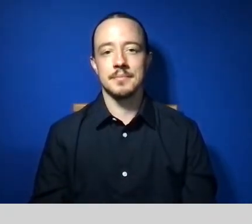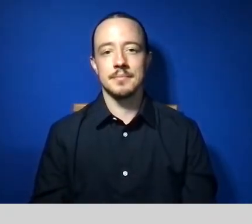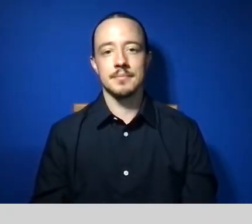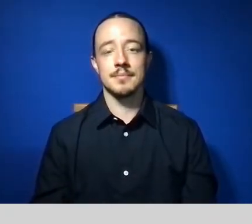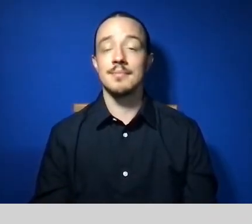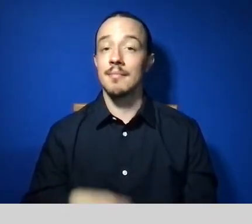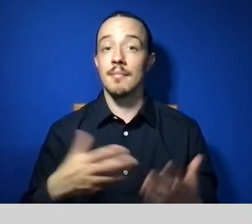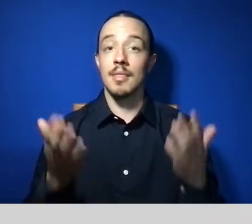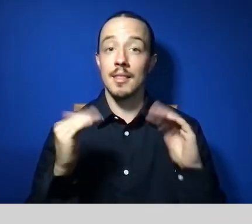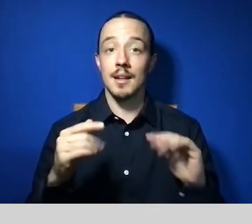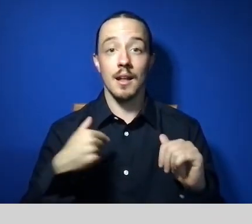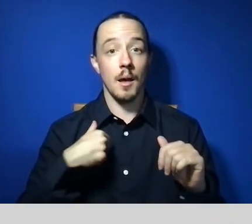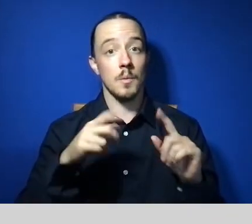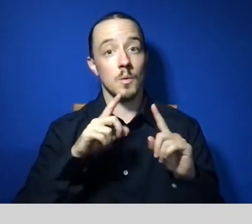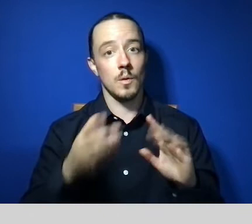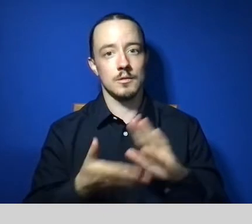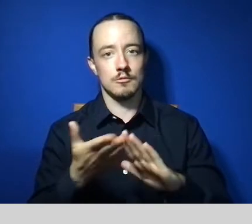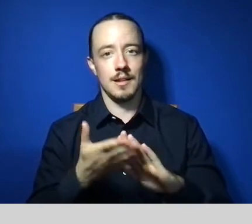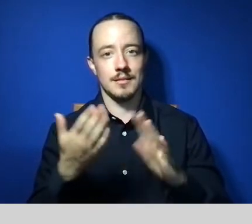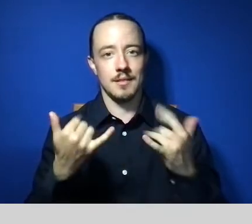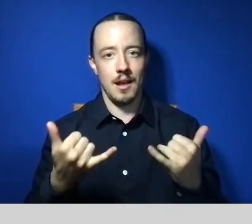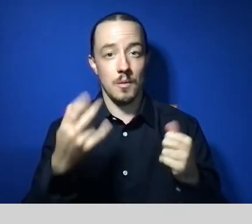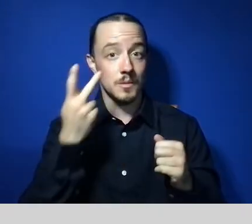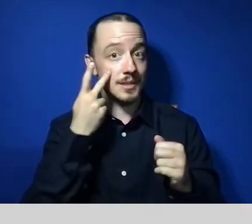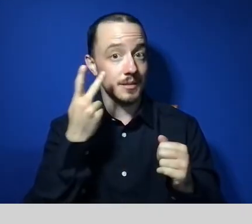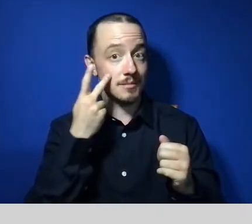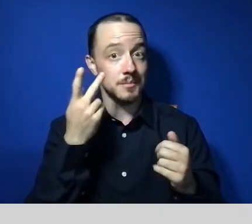And then I am going to run this part.